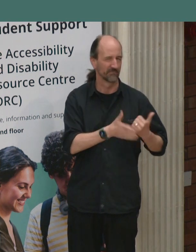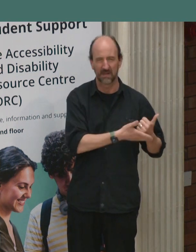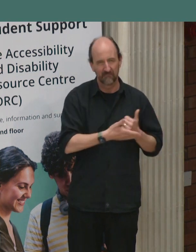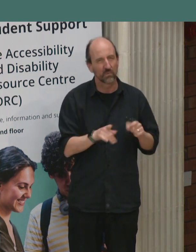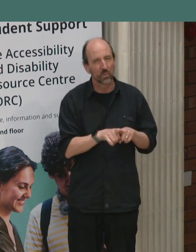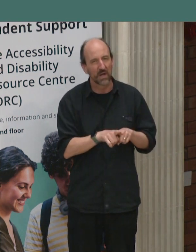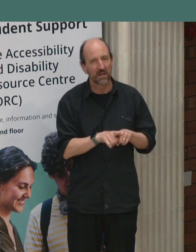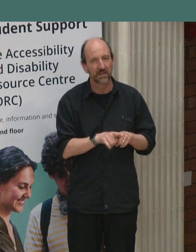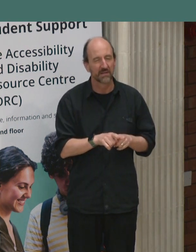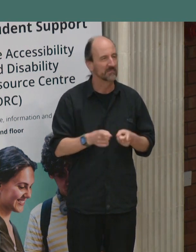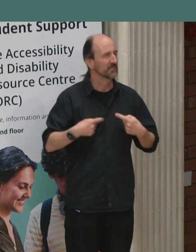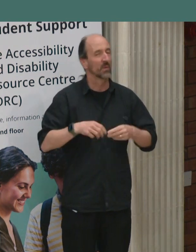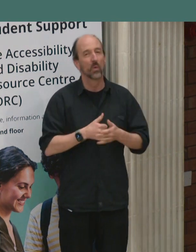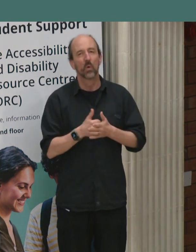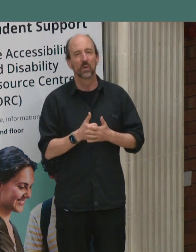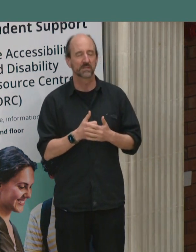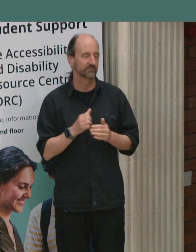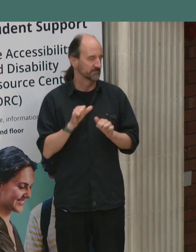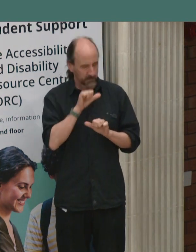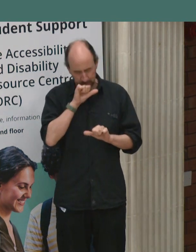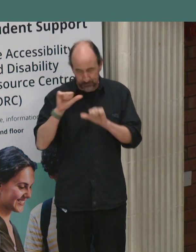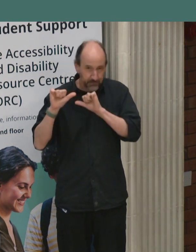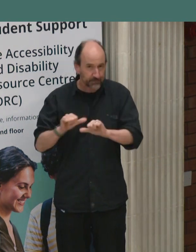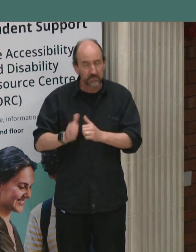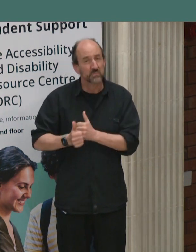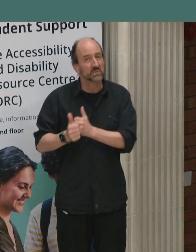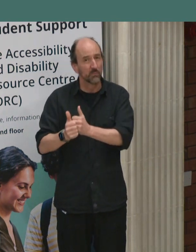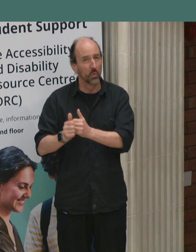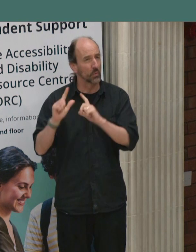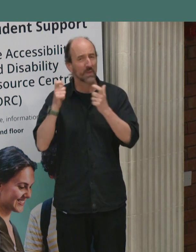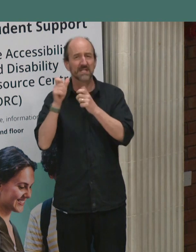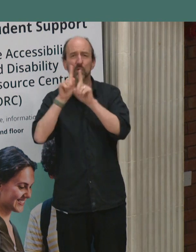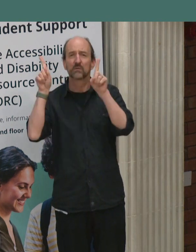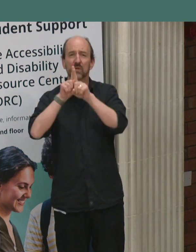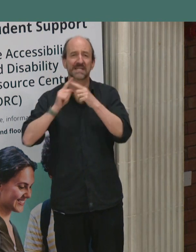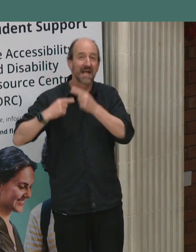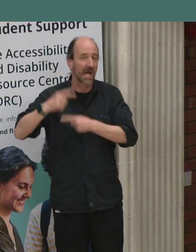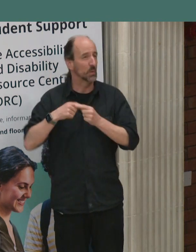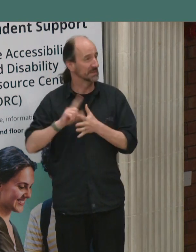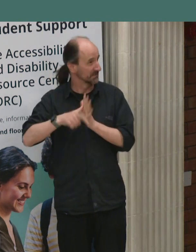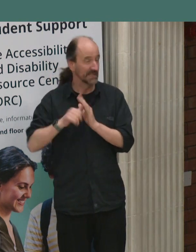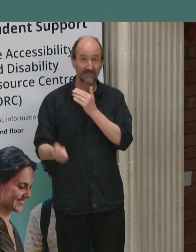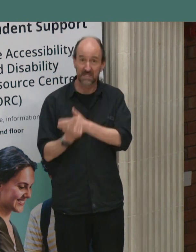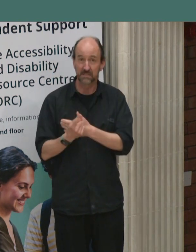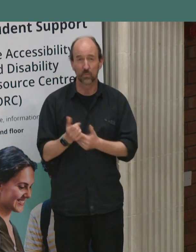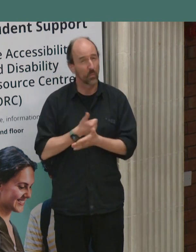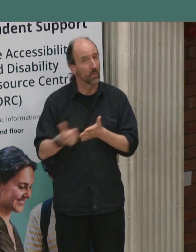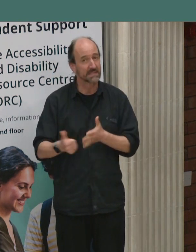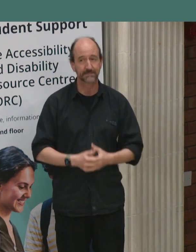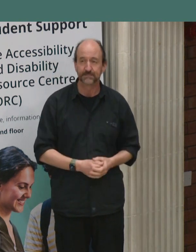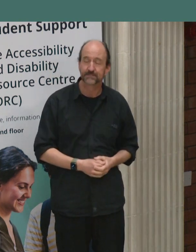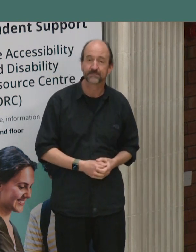support the Collegiate universities primary annual disability event. Now, we we're attempting to make